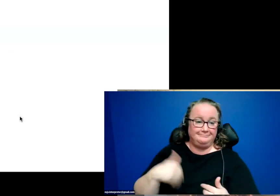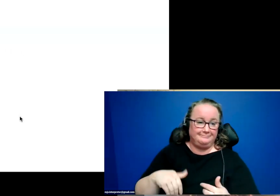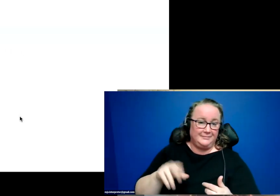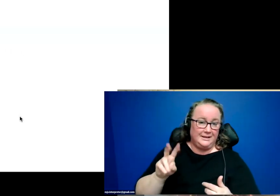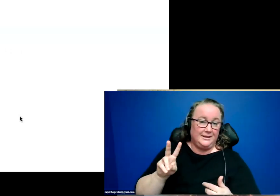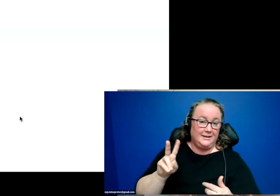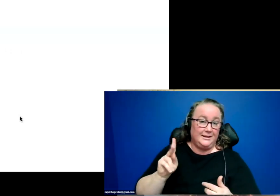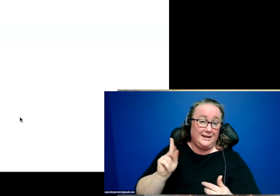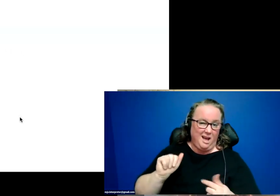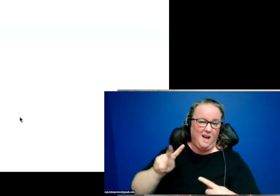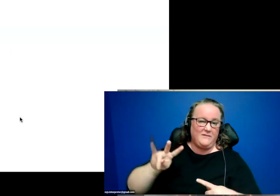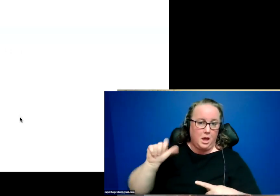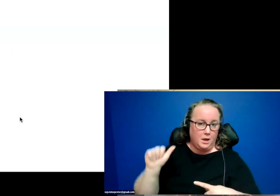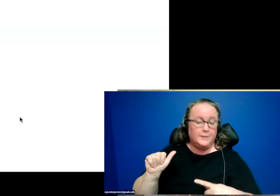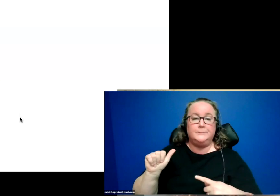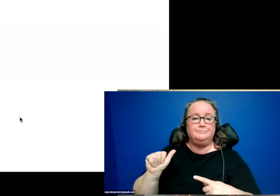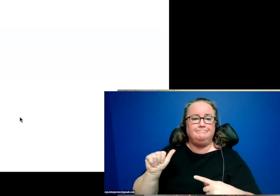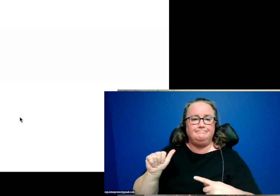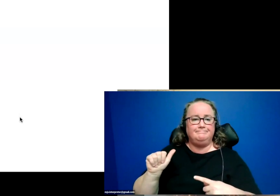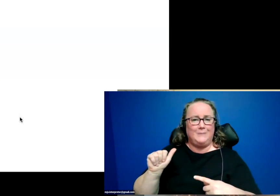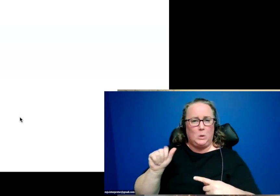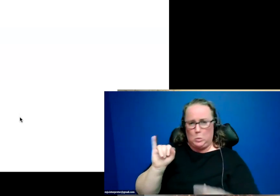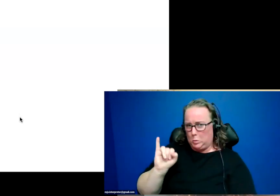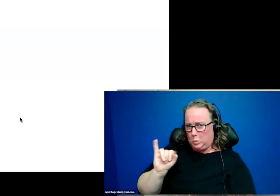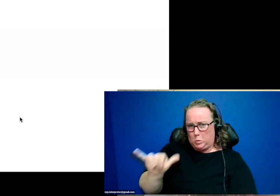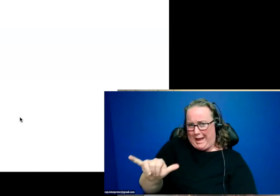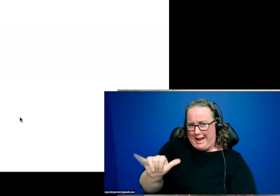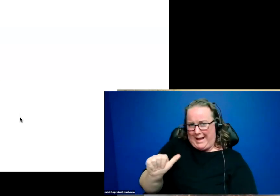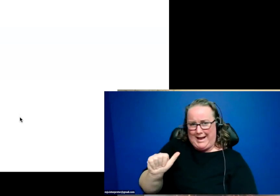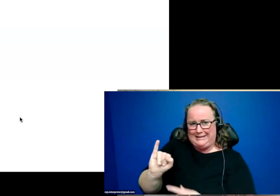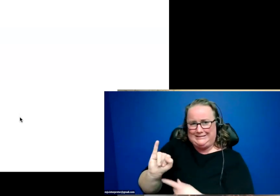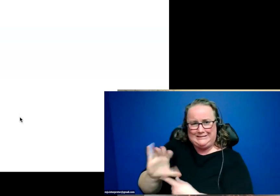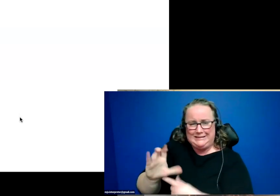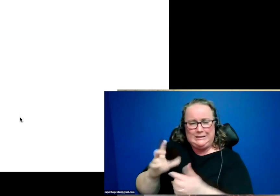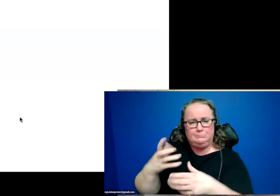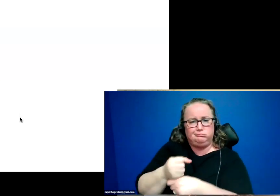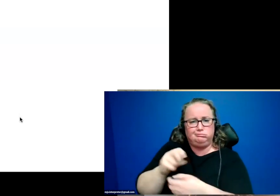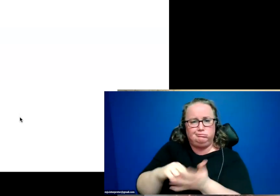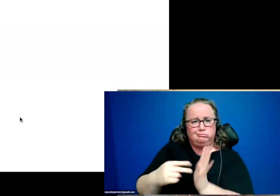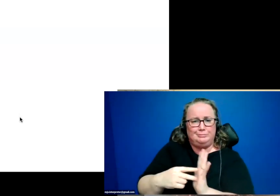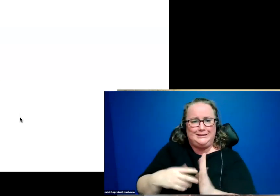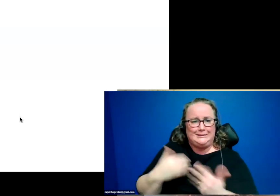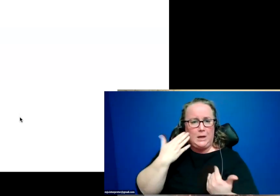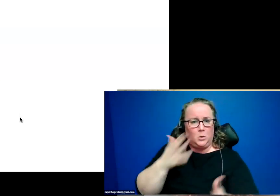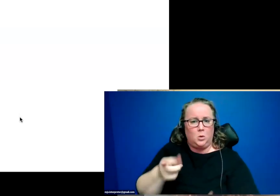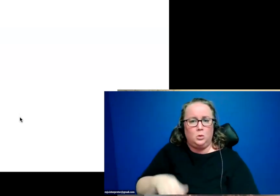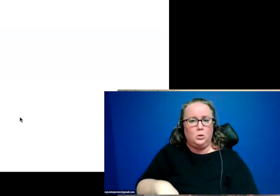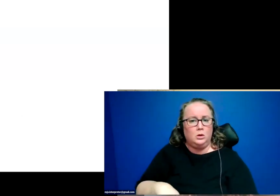I don't know what YIC stands for, so maybe knowing what the acronym stands for might be helpful. I think it's youth in care.